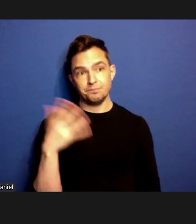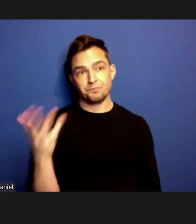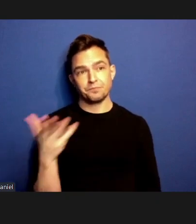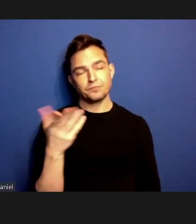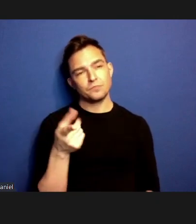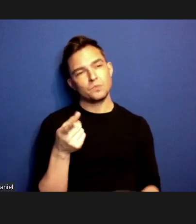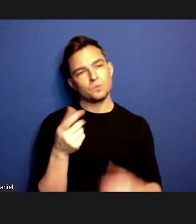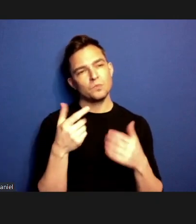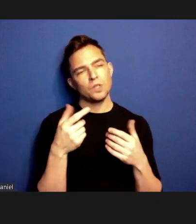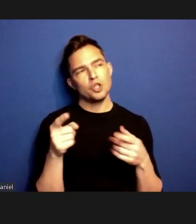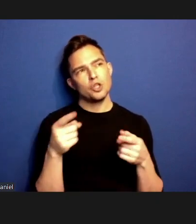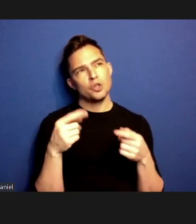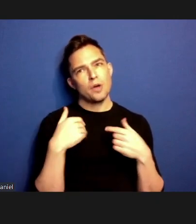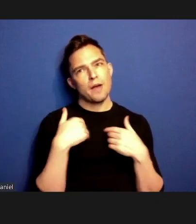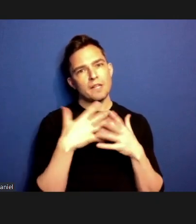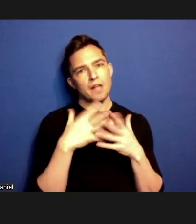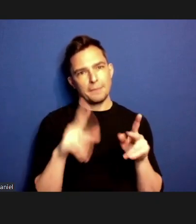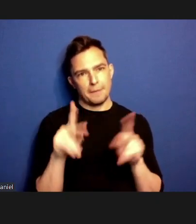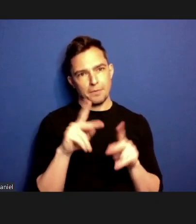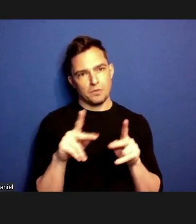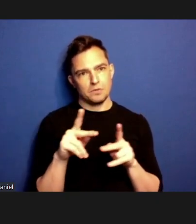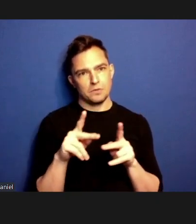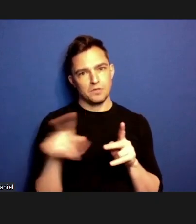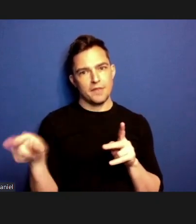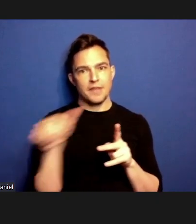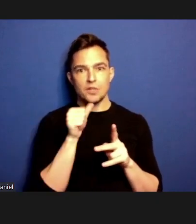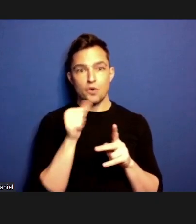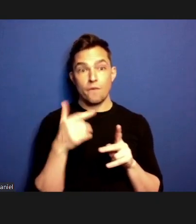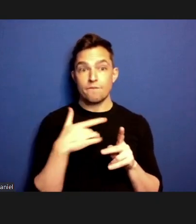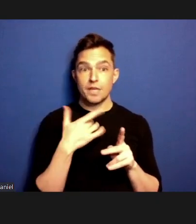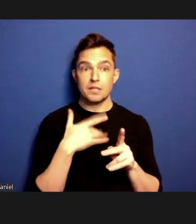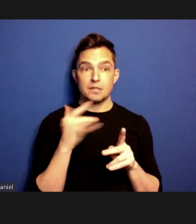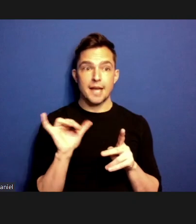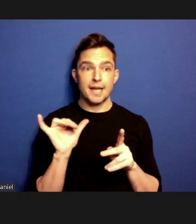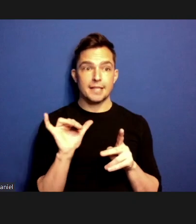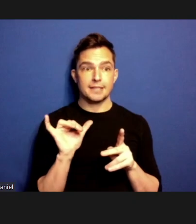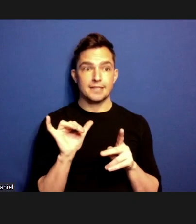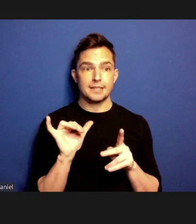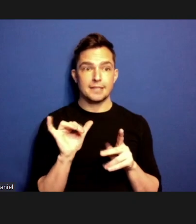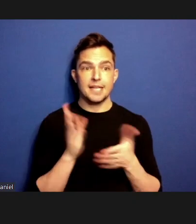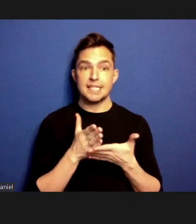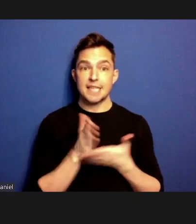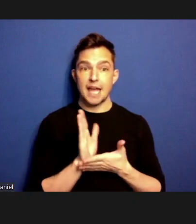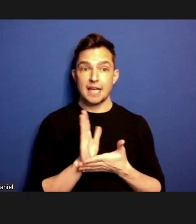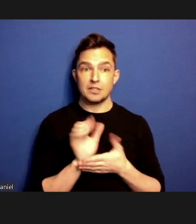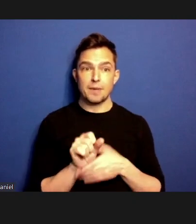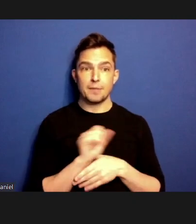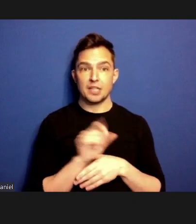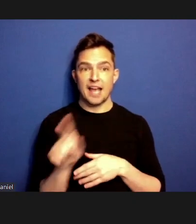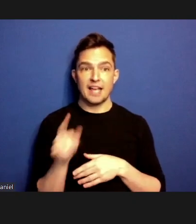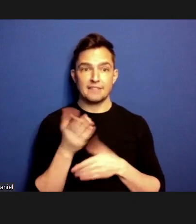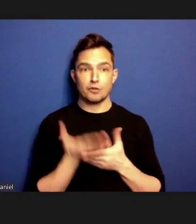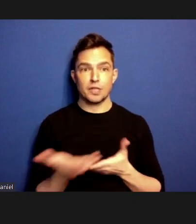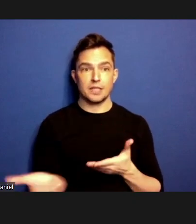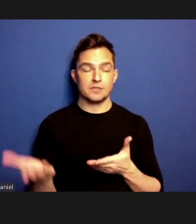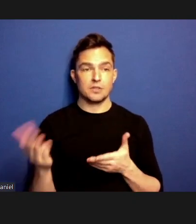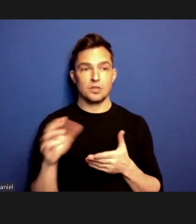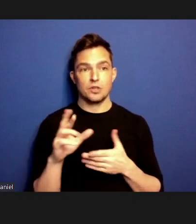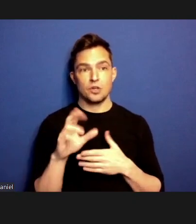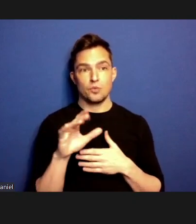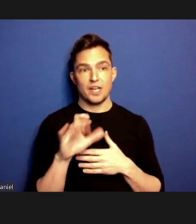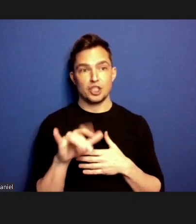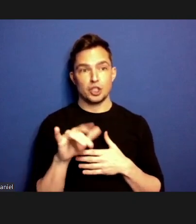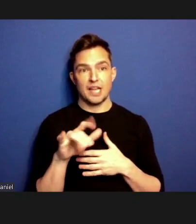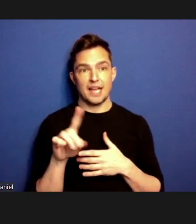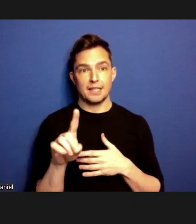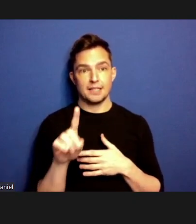of folks who don't feel entitled to ask for things as racialized folks, as black folks.